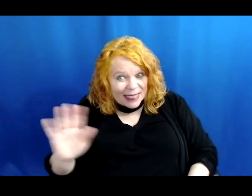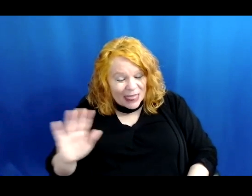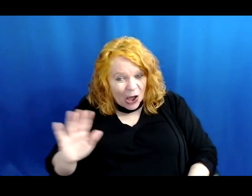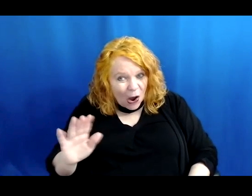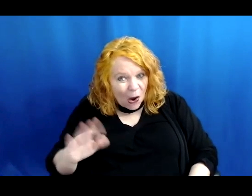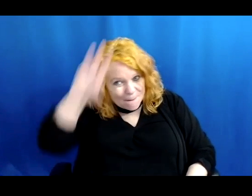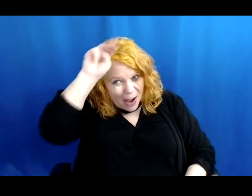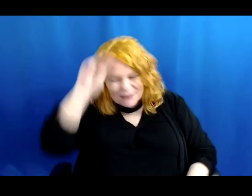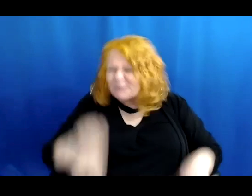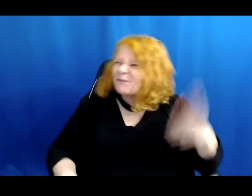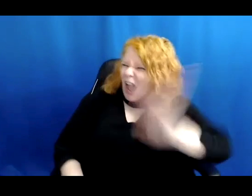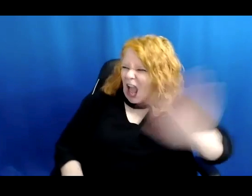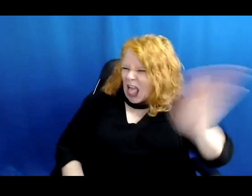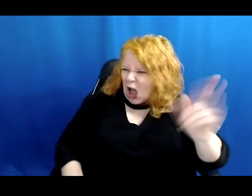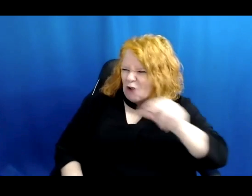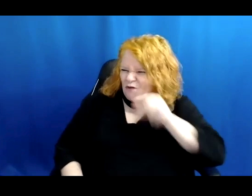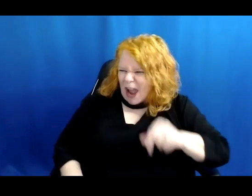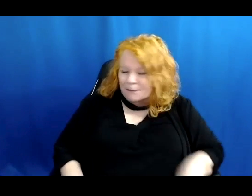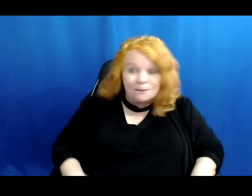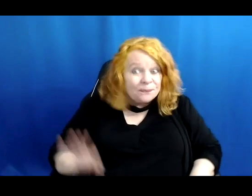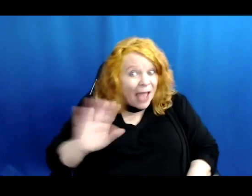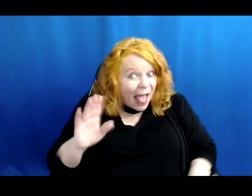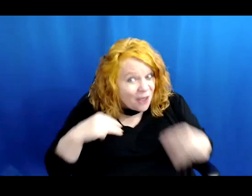Gwyn: And hello Midwest Marvin. Midwest Marvin: “Hello Gwyn.”